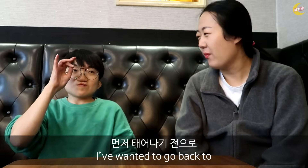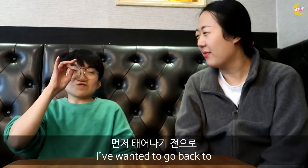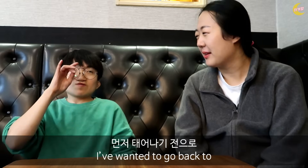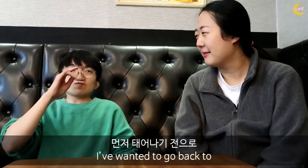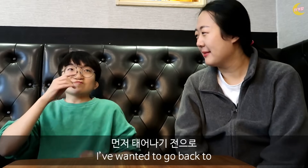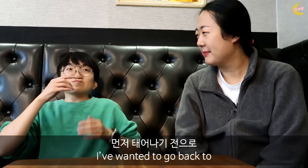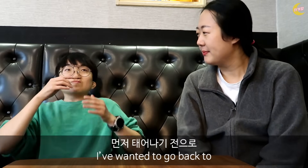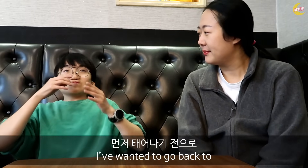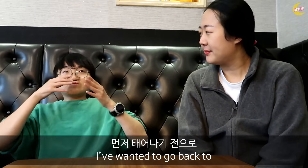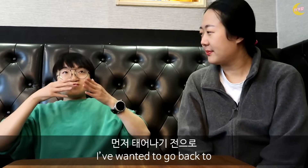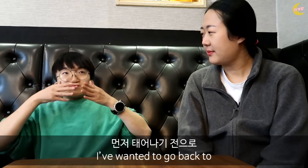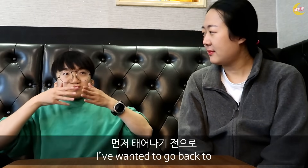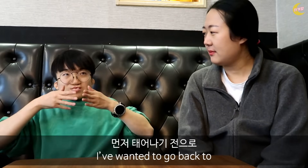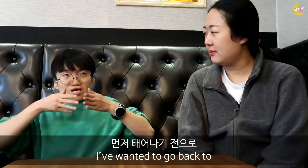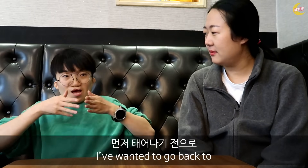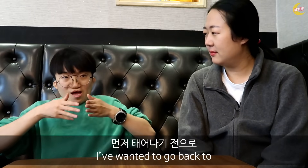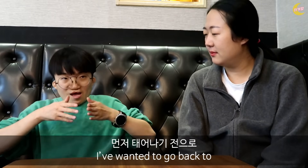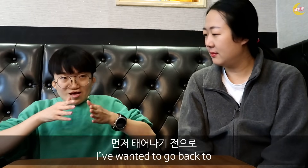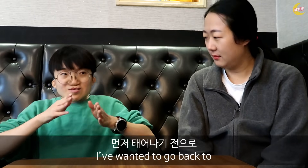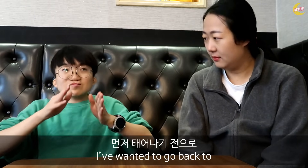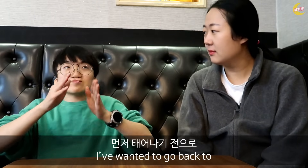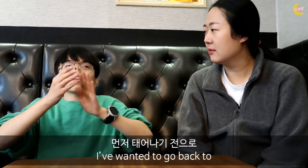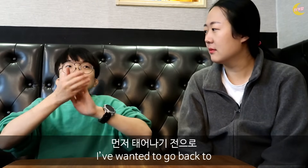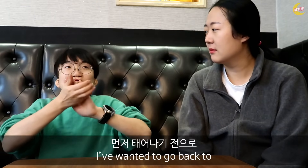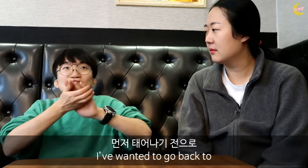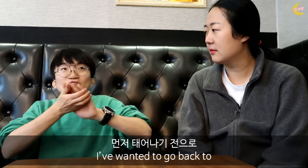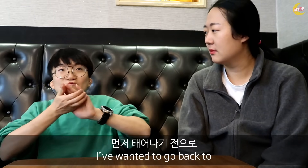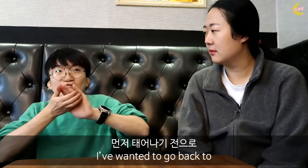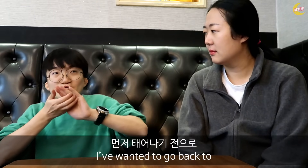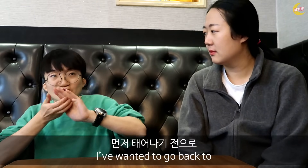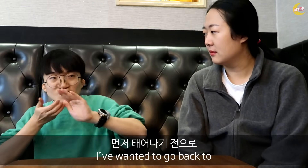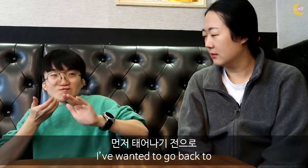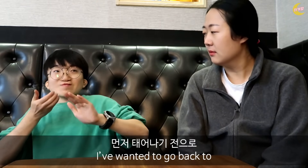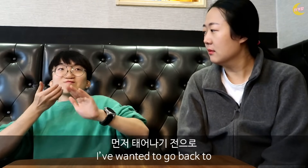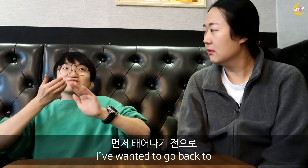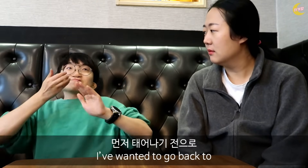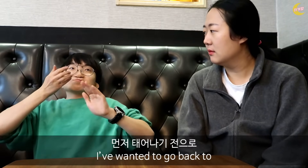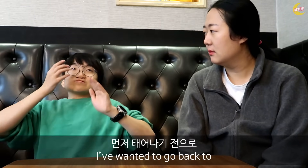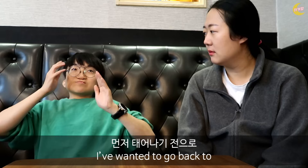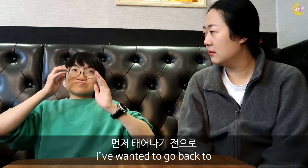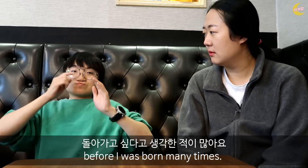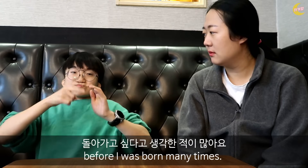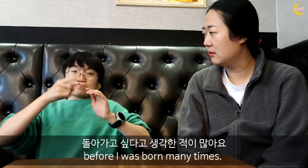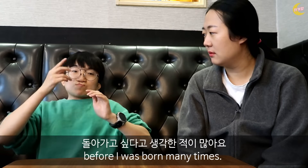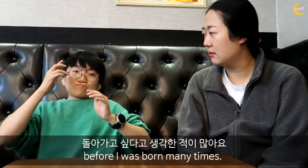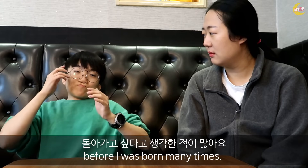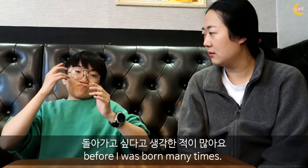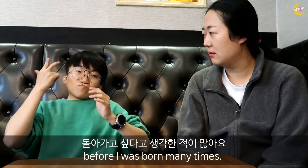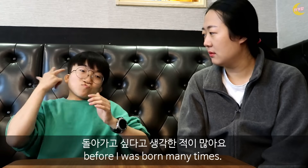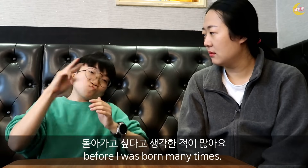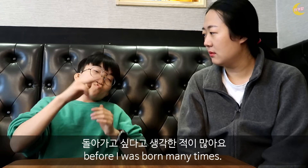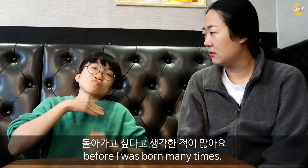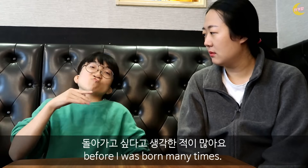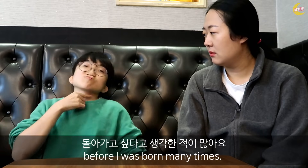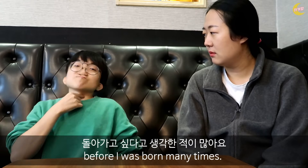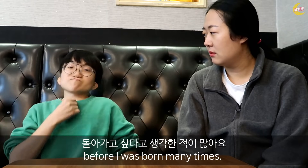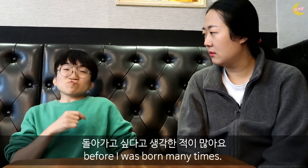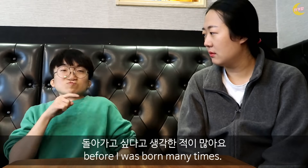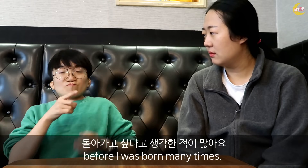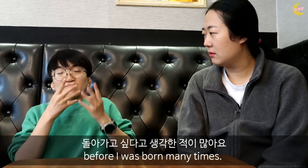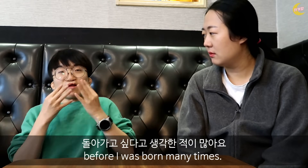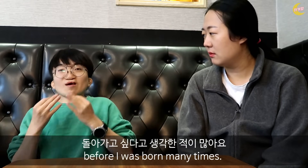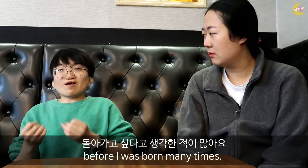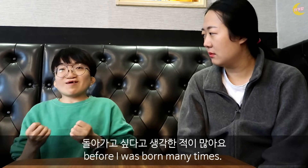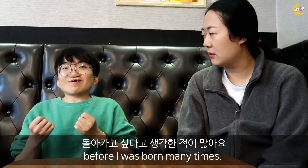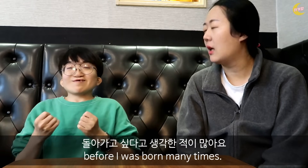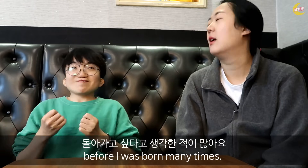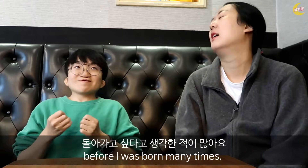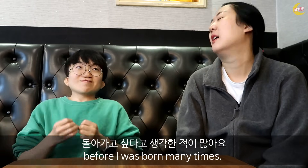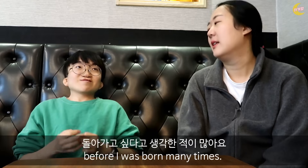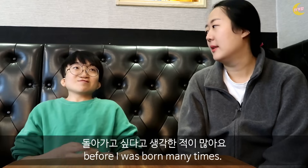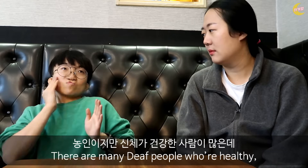I’ve wanted to go back to before I was born many times.